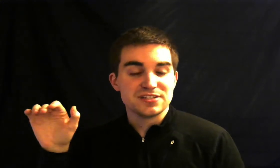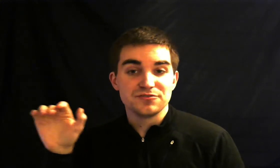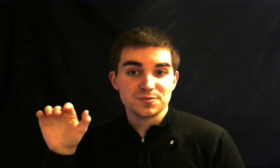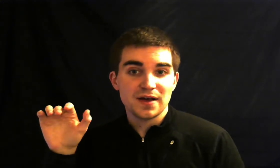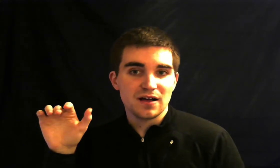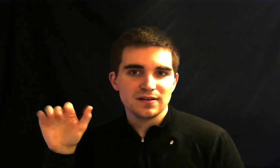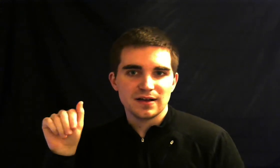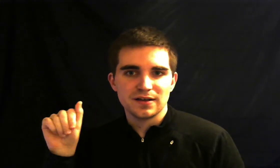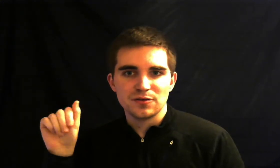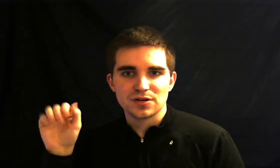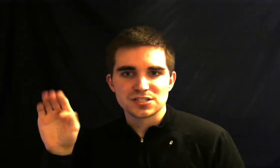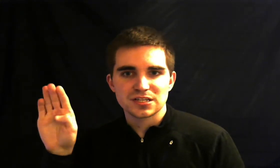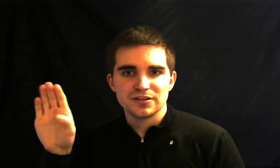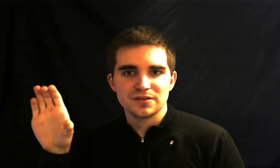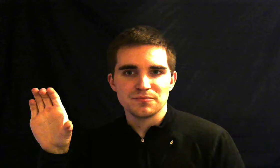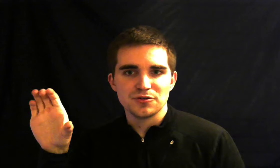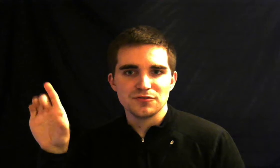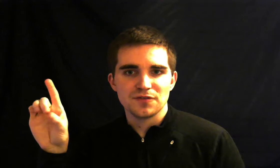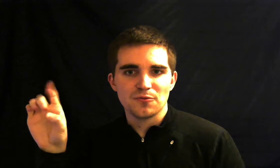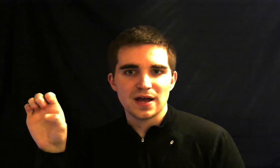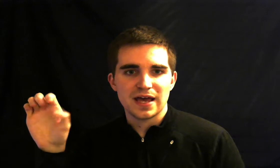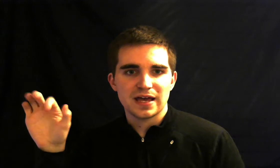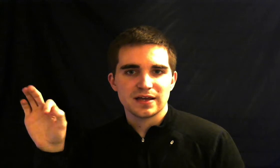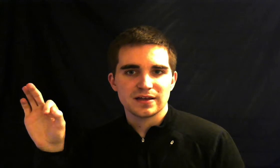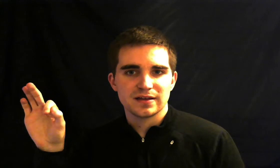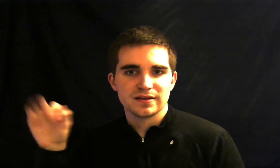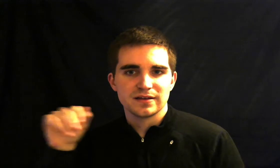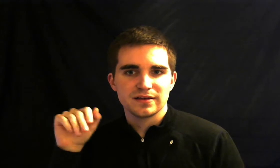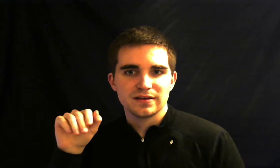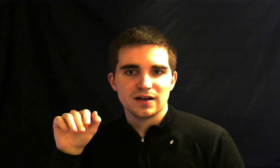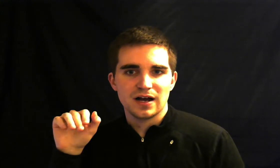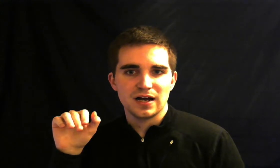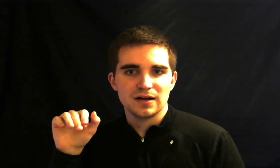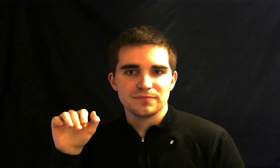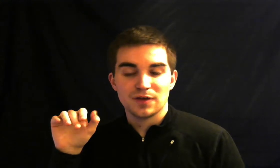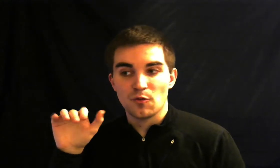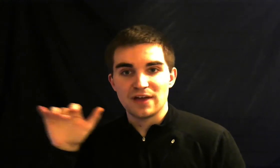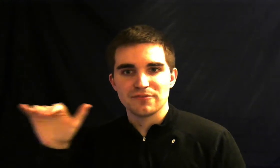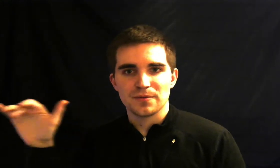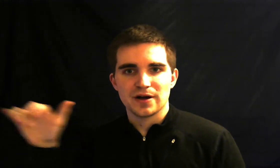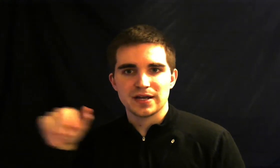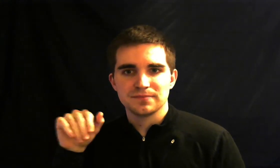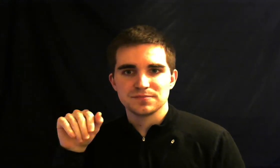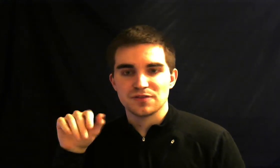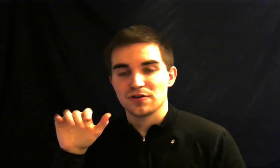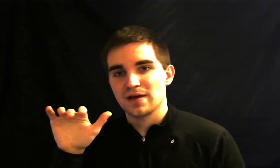you spell you want to slowly move away away from your body so I'm here right